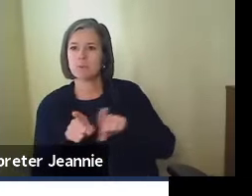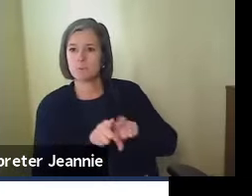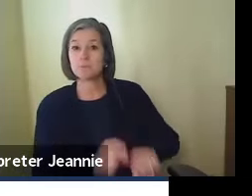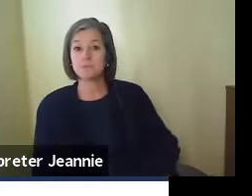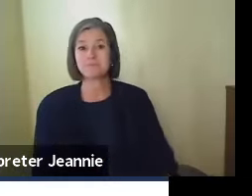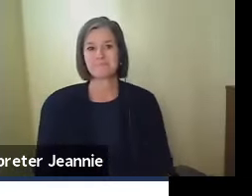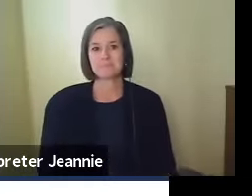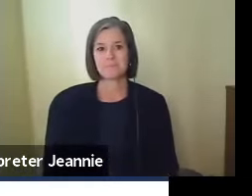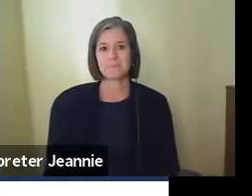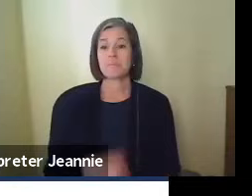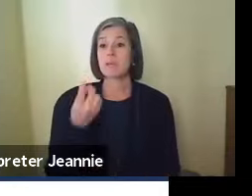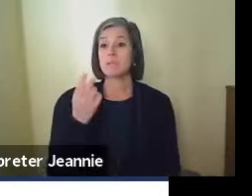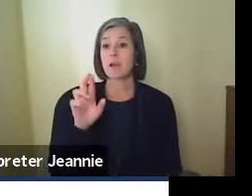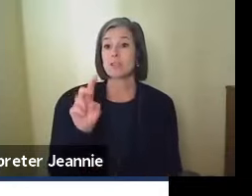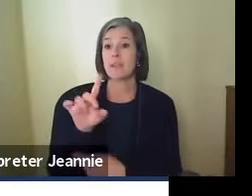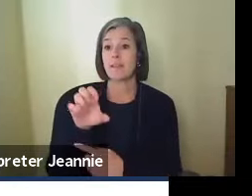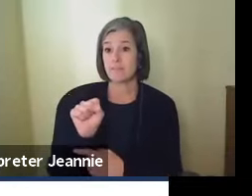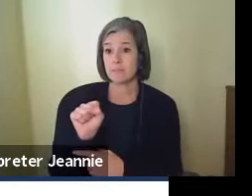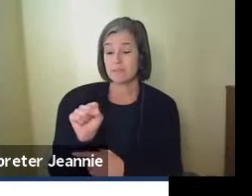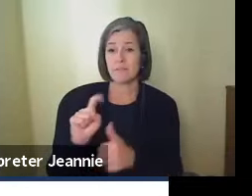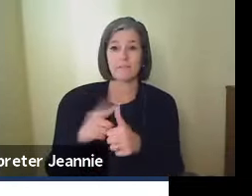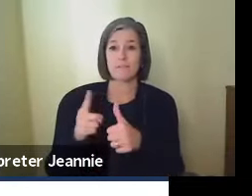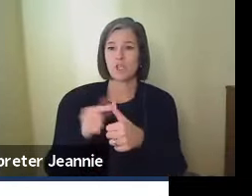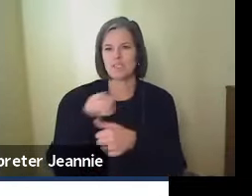Dr. Davis, this first one, the first few are for you.